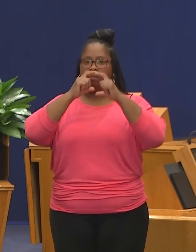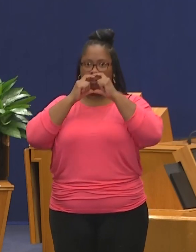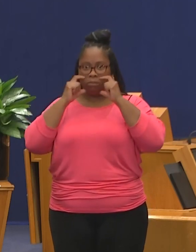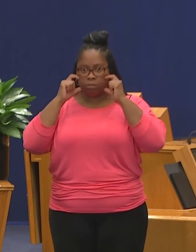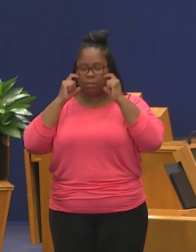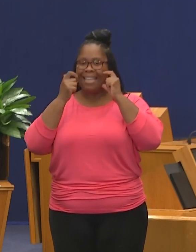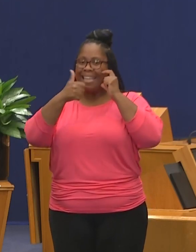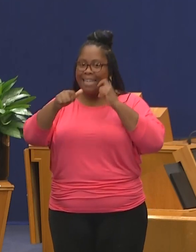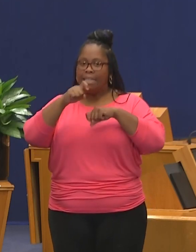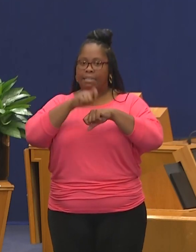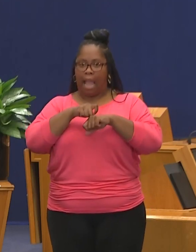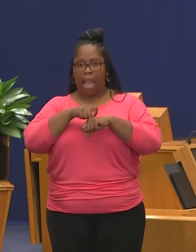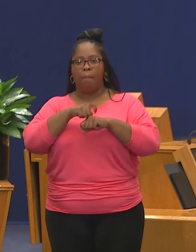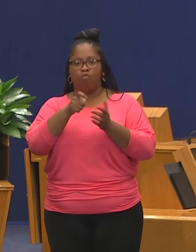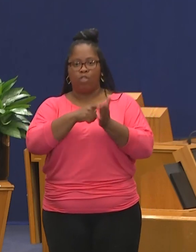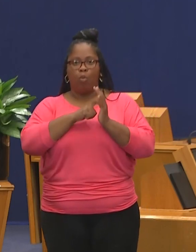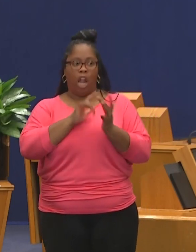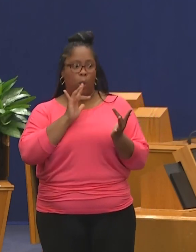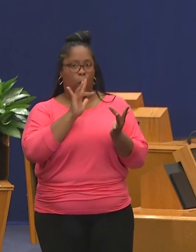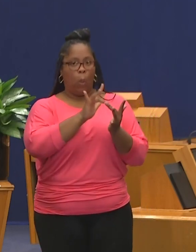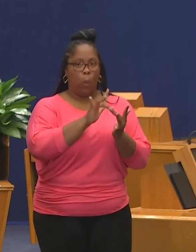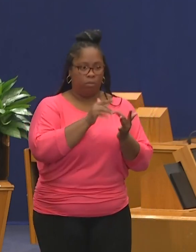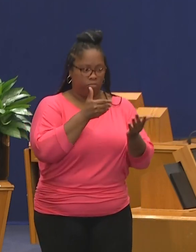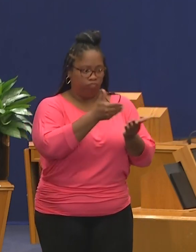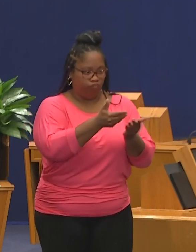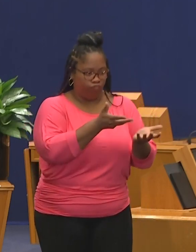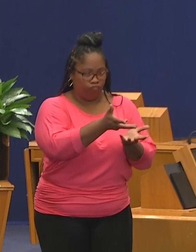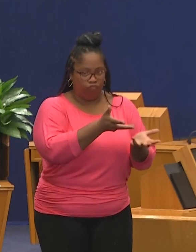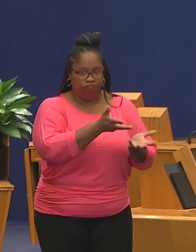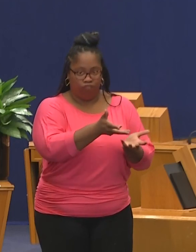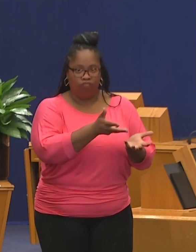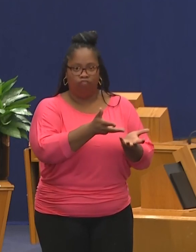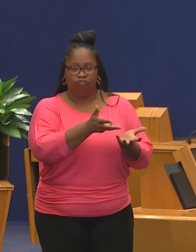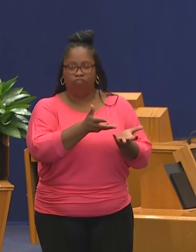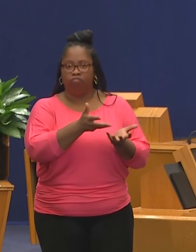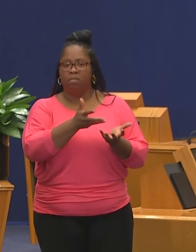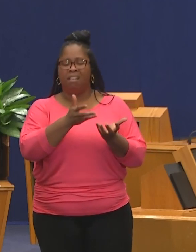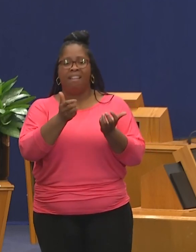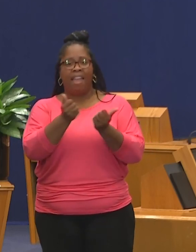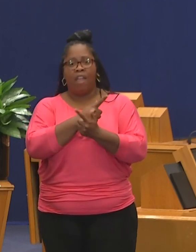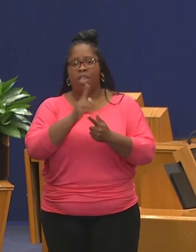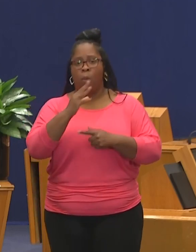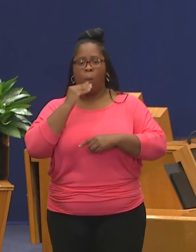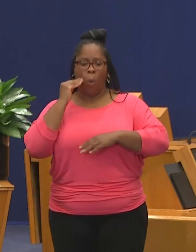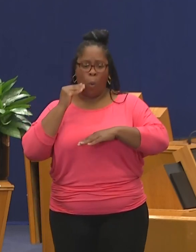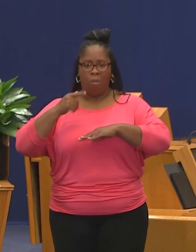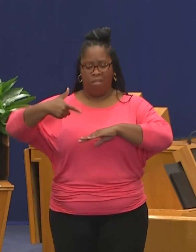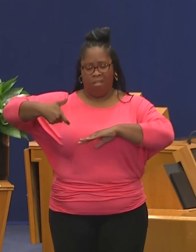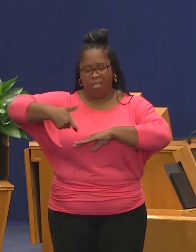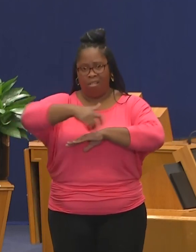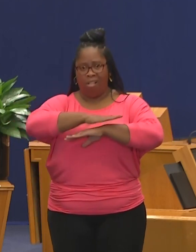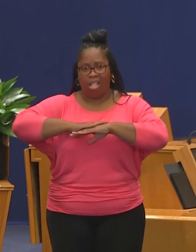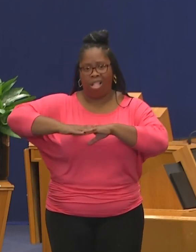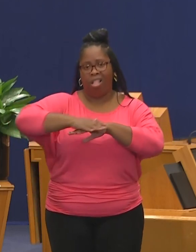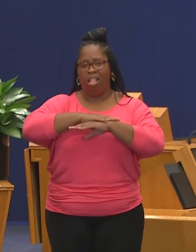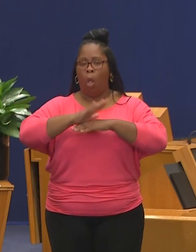TIME WHEN THEIR JOB REQUIRES CLOSE CONTACT WITH YOU.